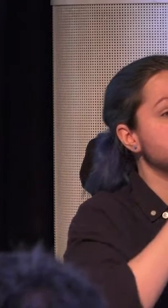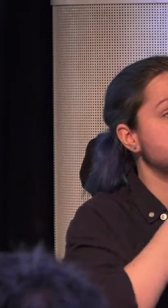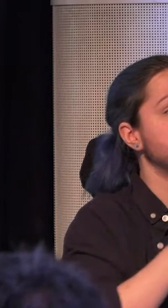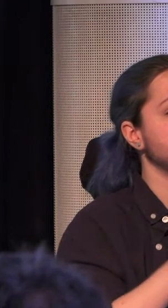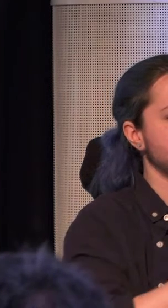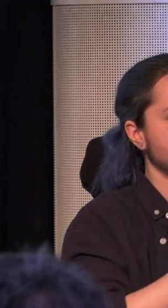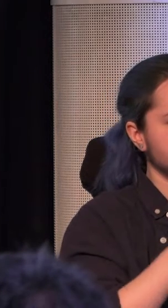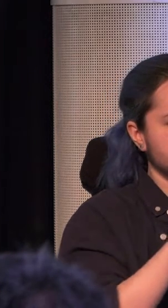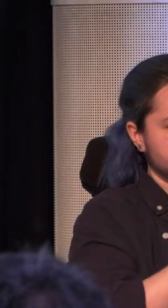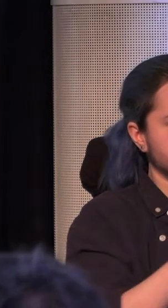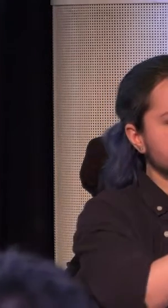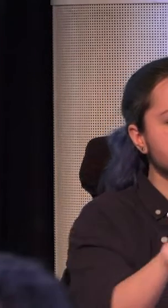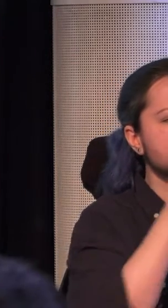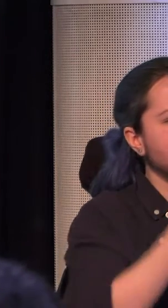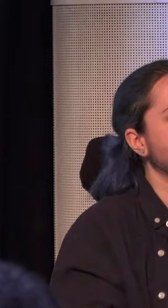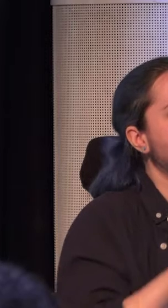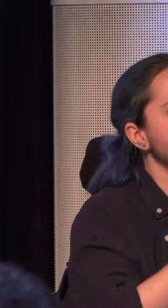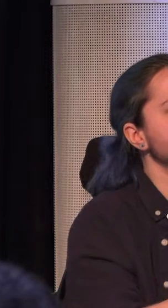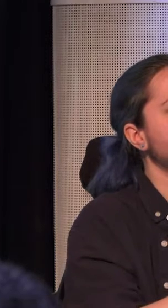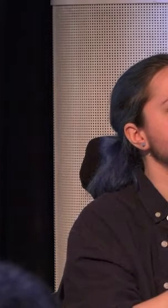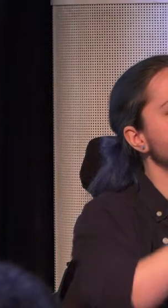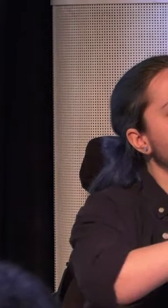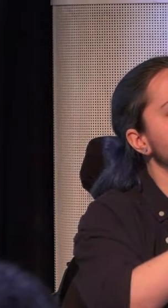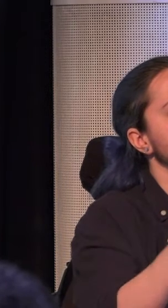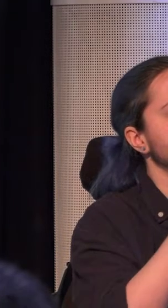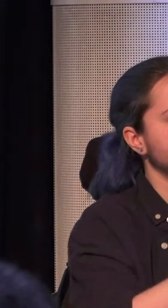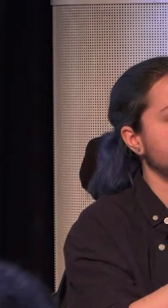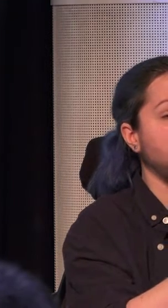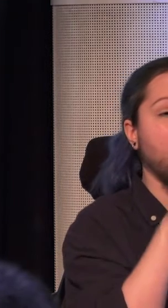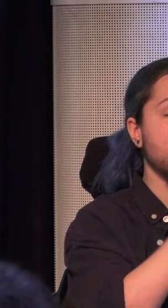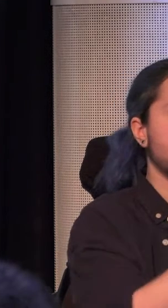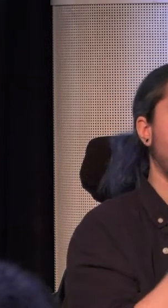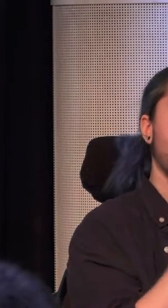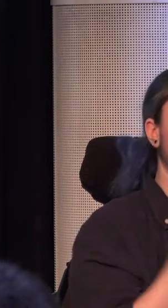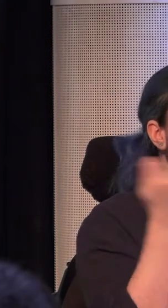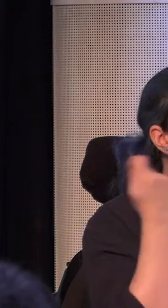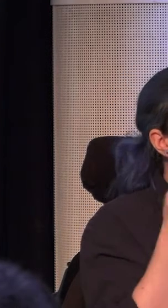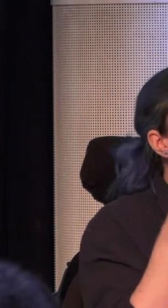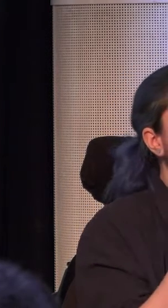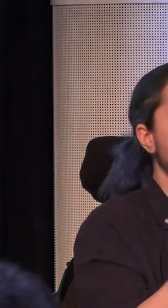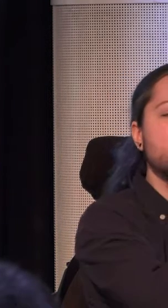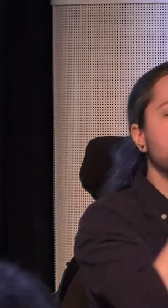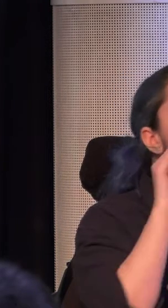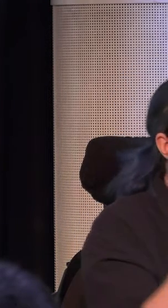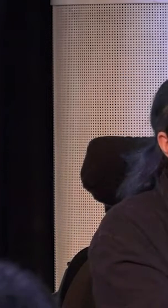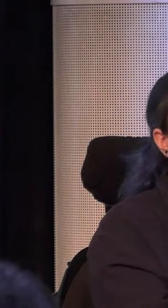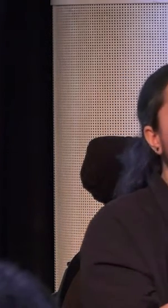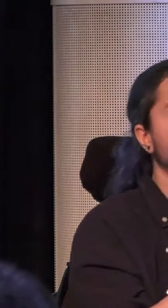to express themselves in a form of a poem. This project was a massive success and proved to everyone that speech is not required